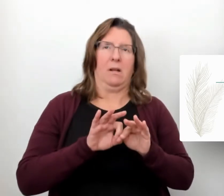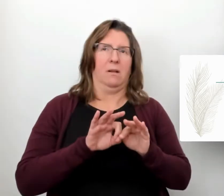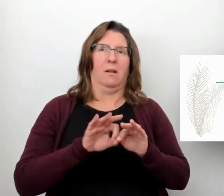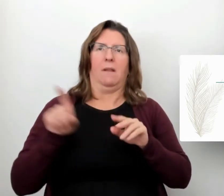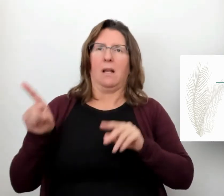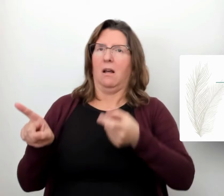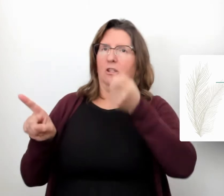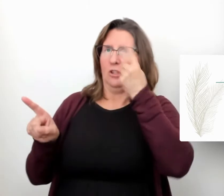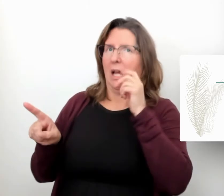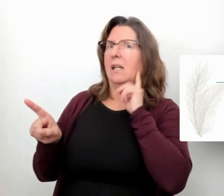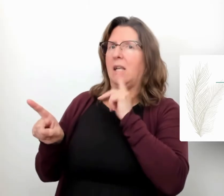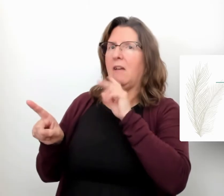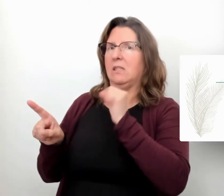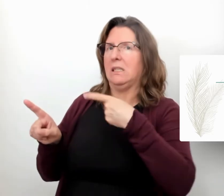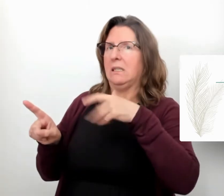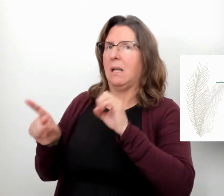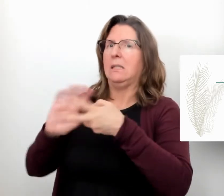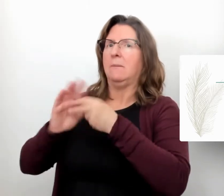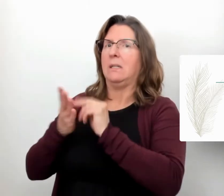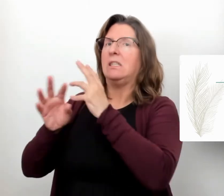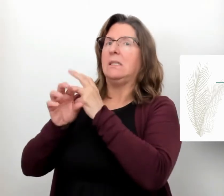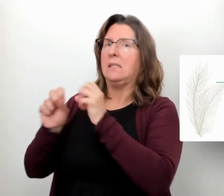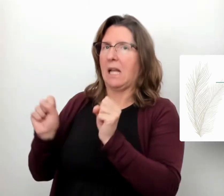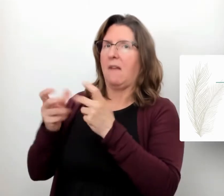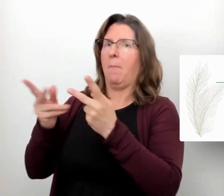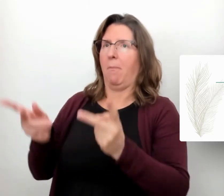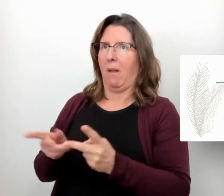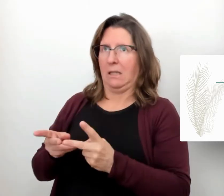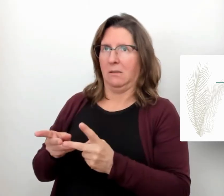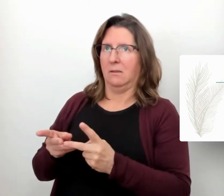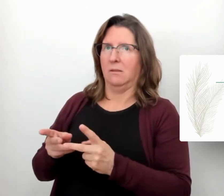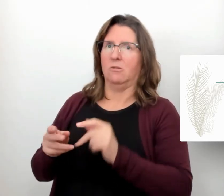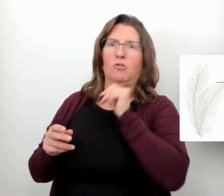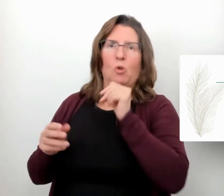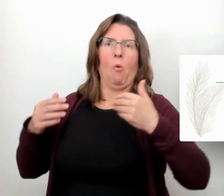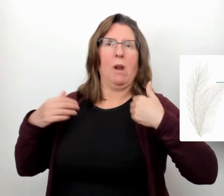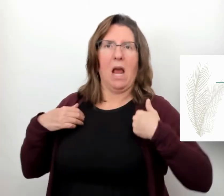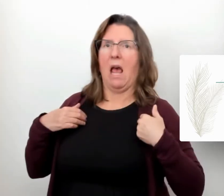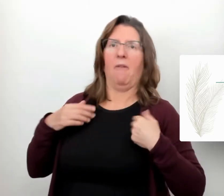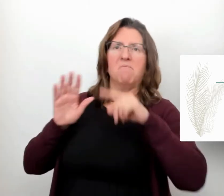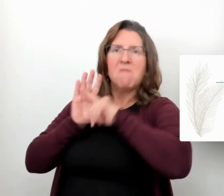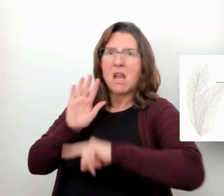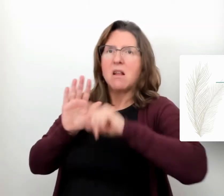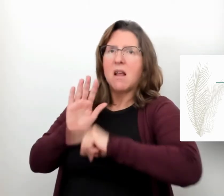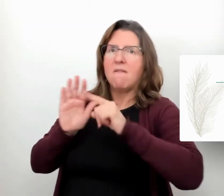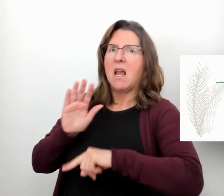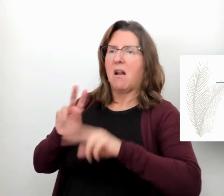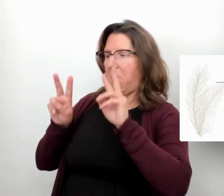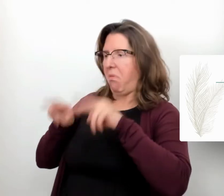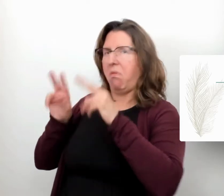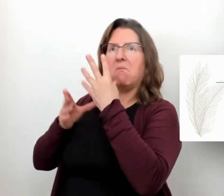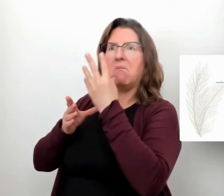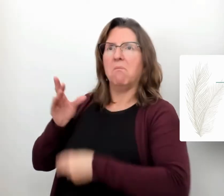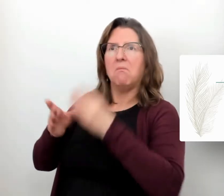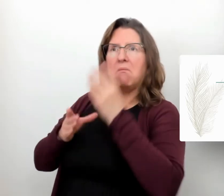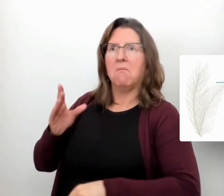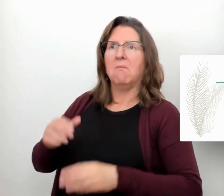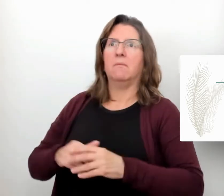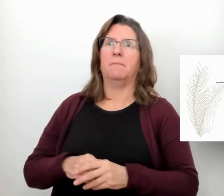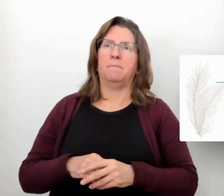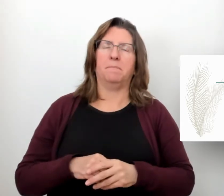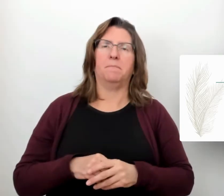A space where no one is judging the child and they can be themselves, and will feel safe.